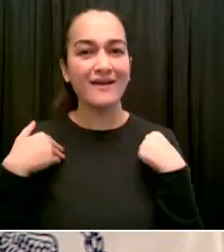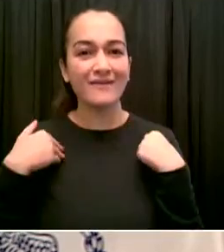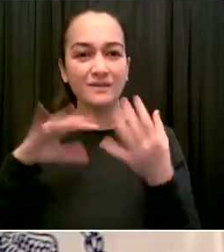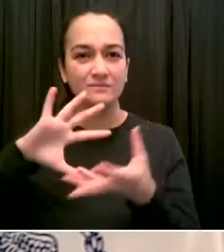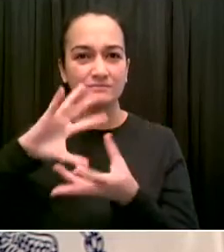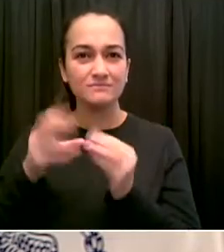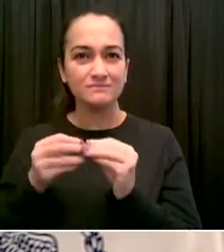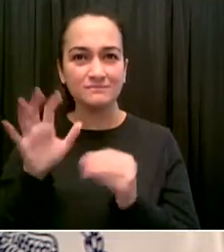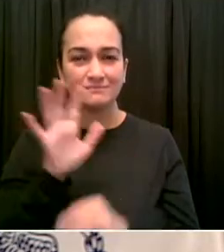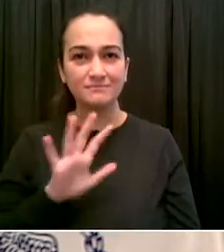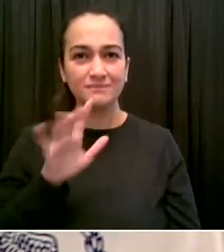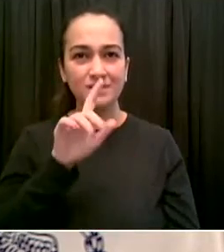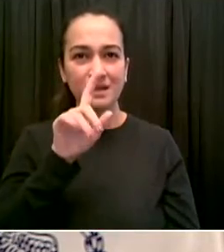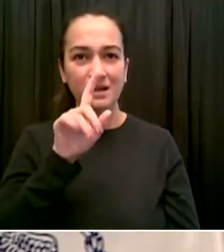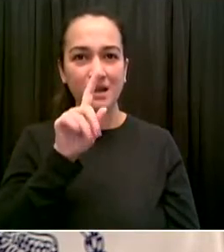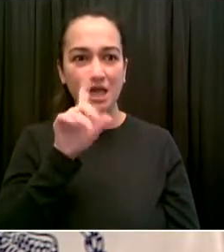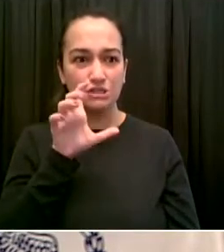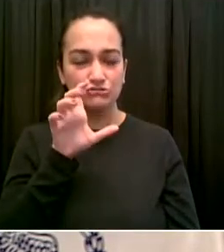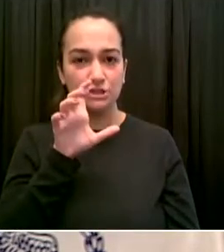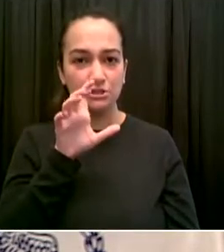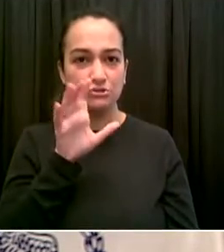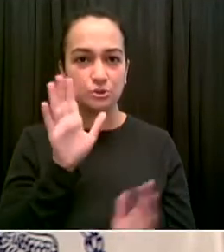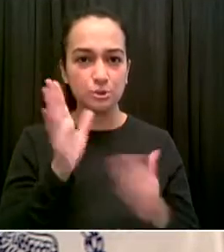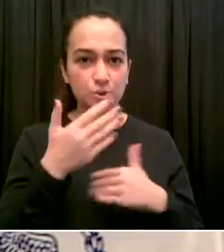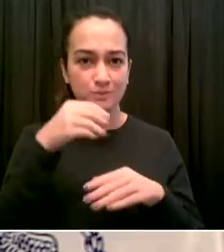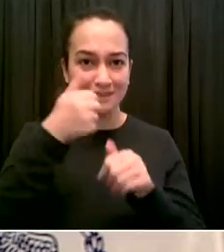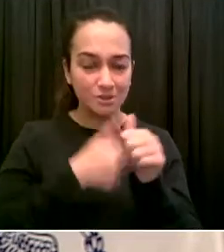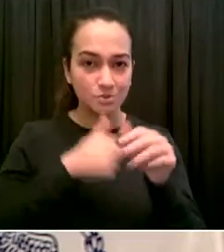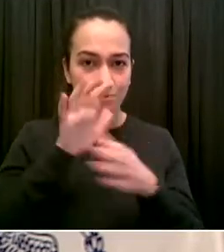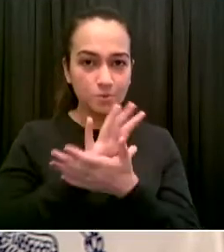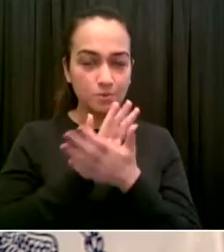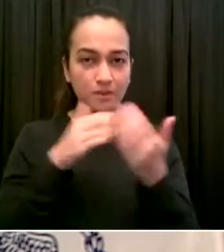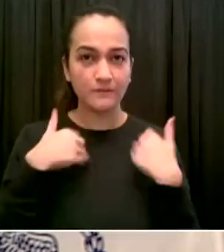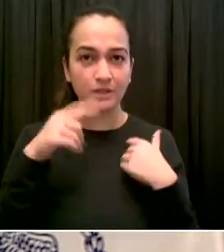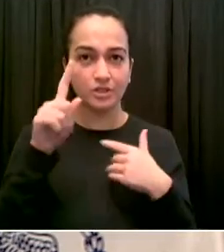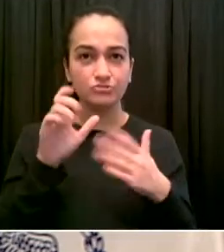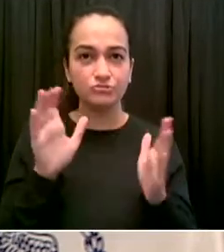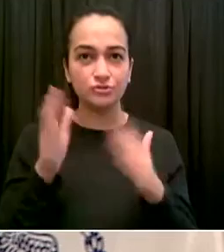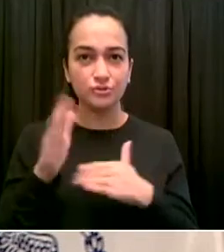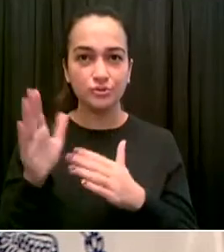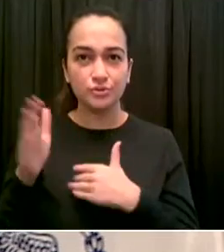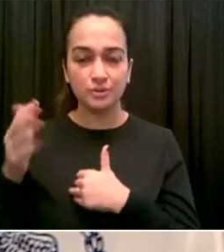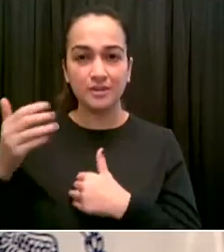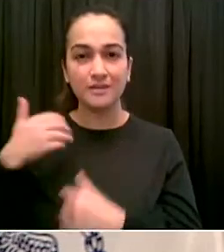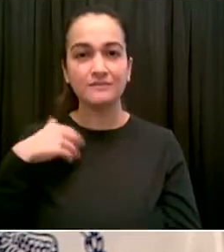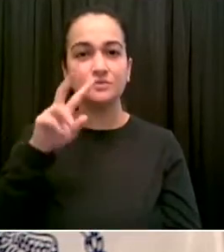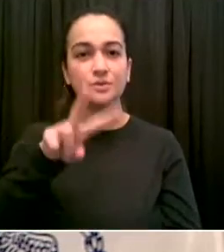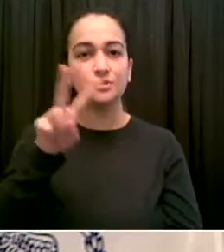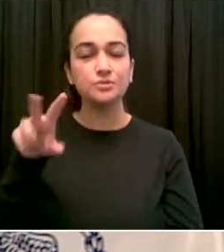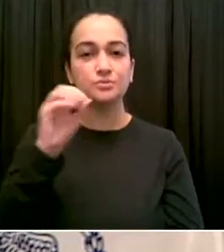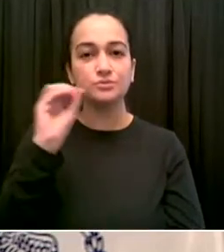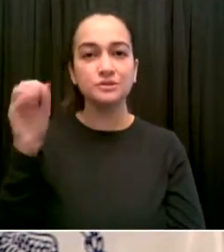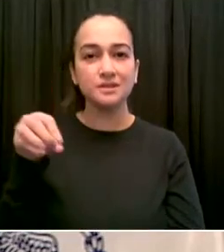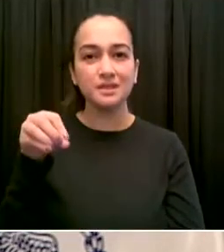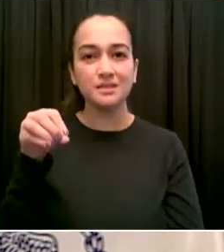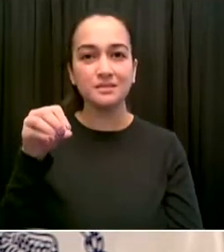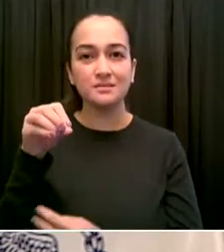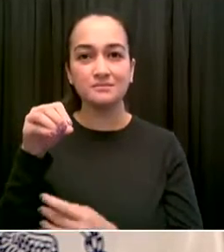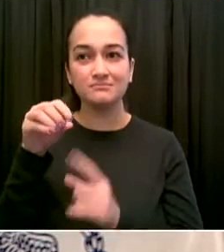SO FAR. SICK ABOUT THE ACADEMY